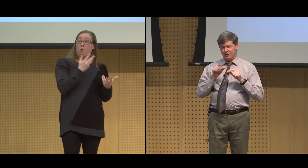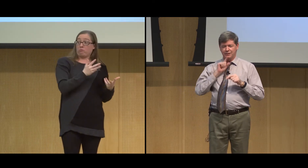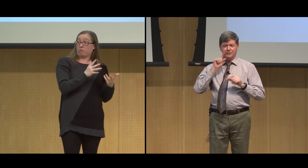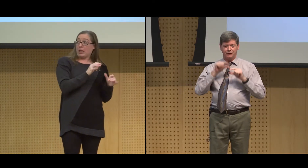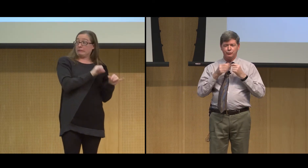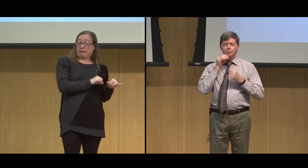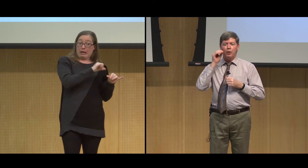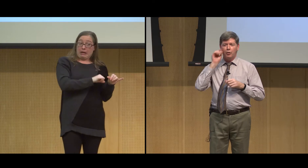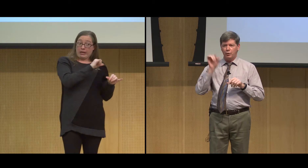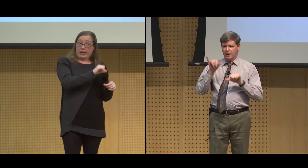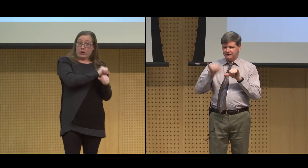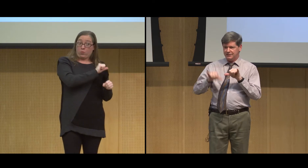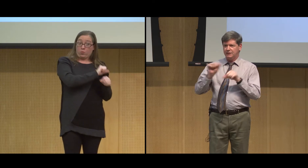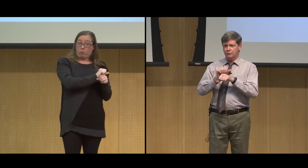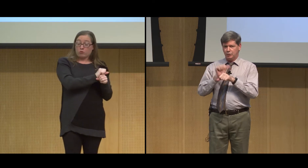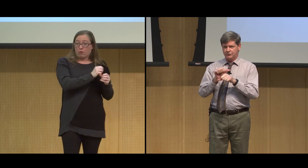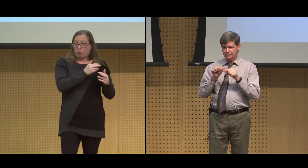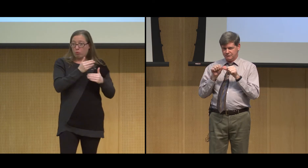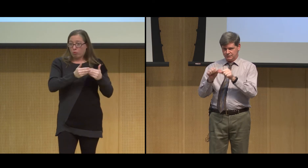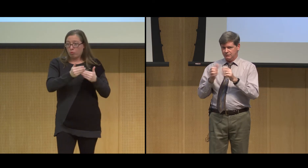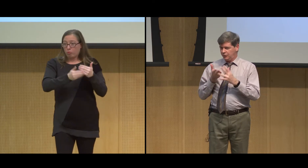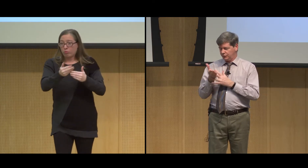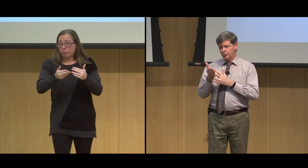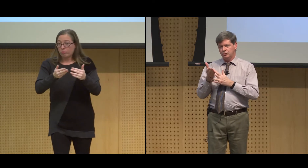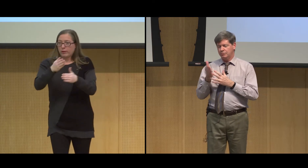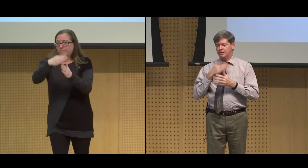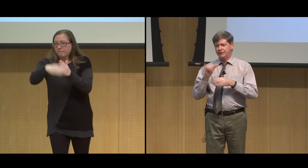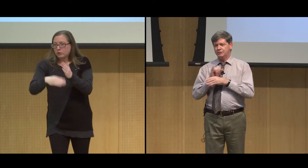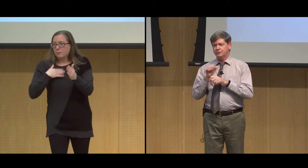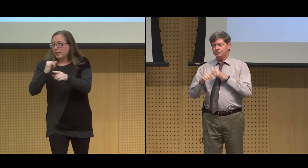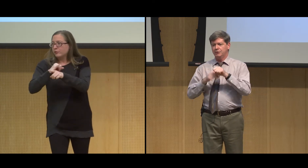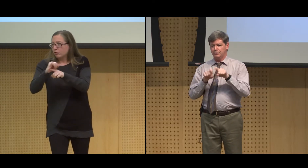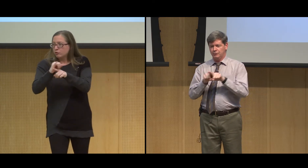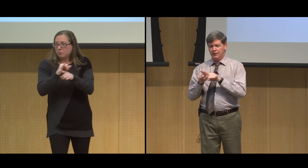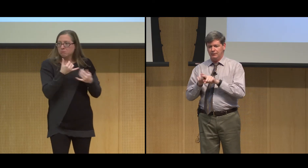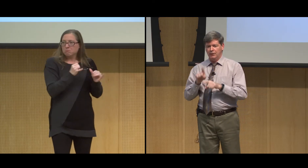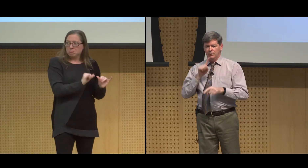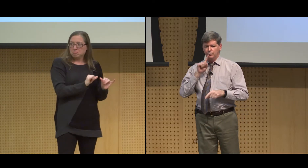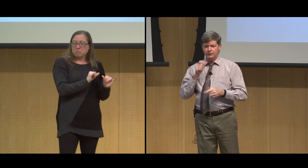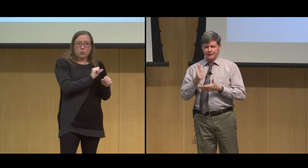with the Deaf Group Home where I stayed and worked through my internship year as well